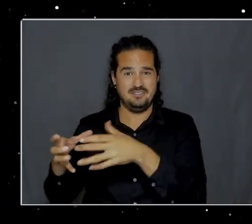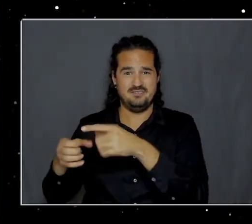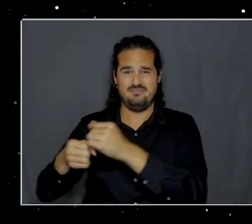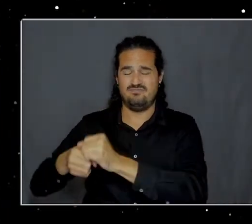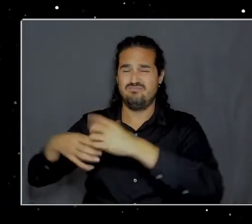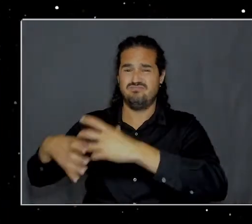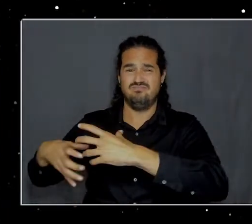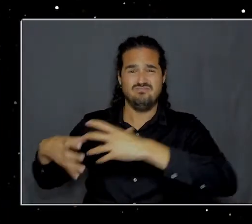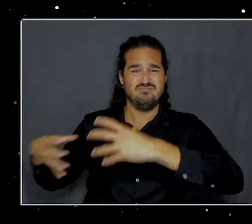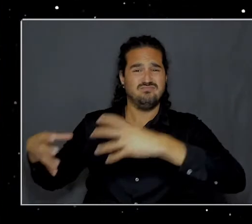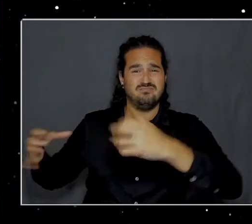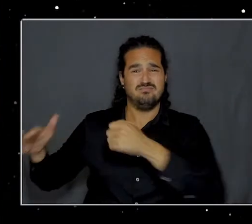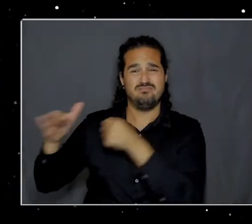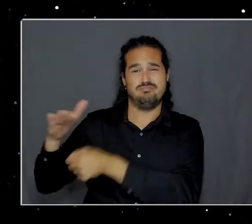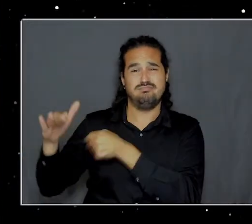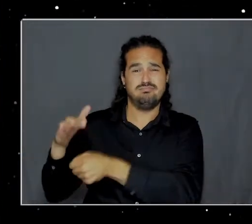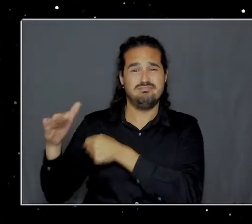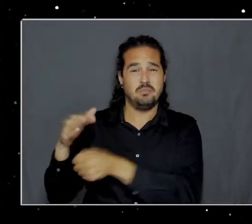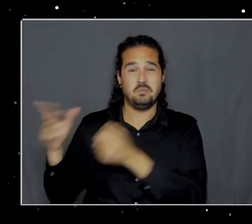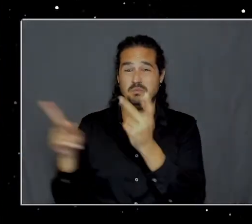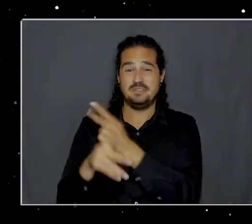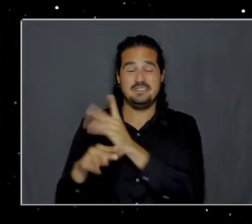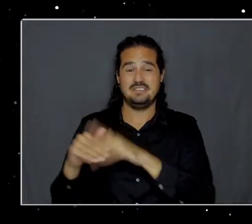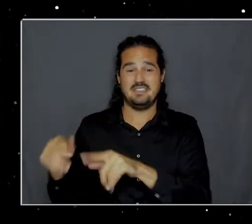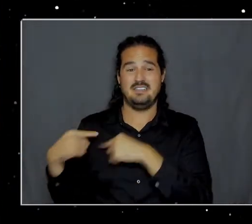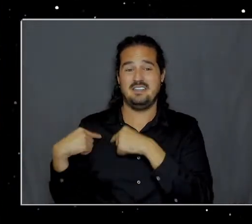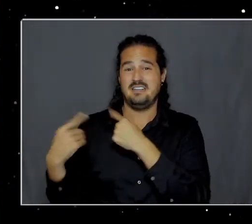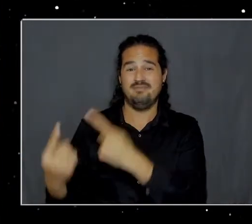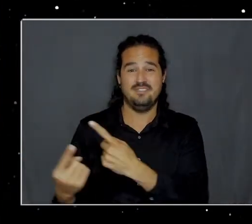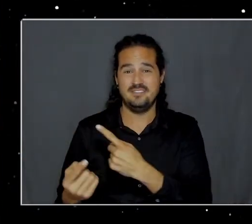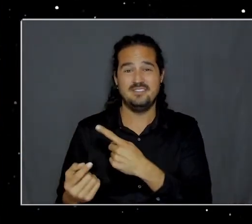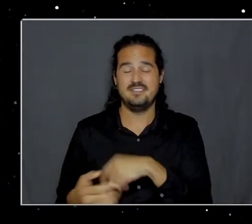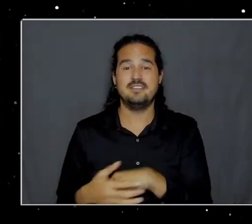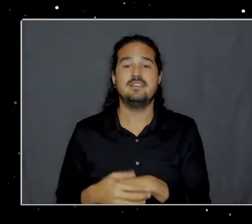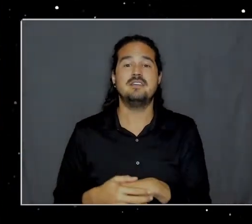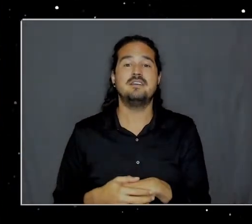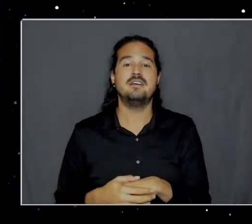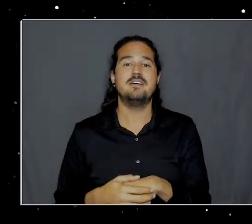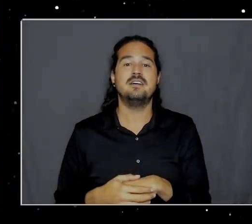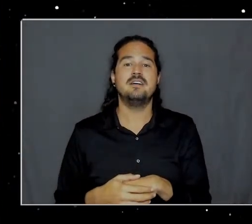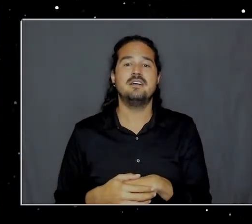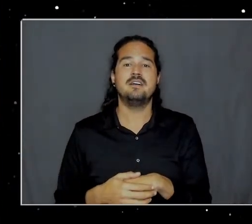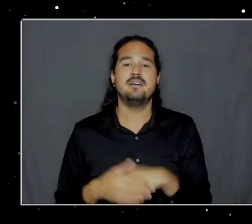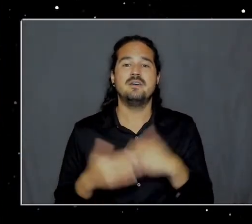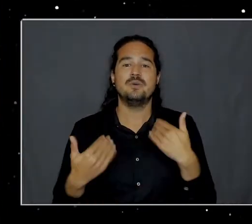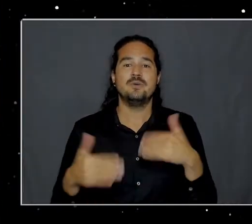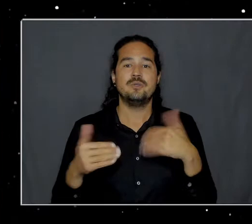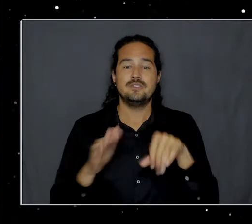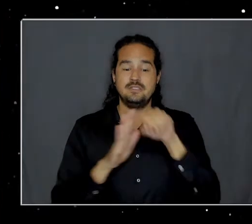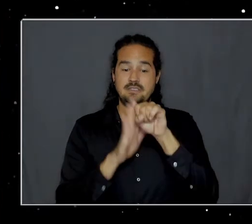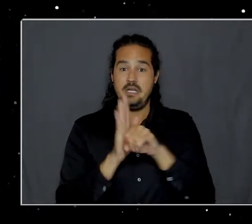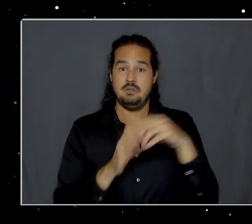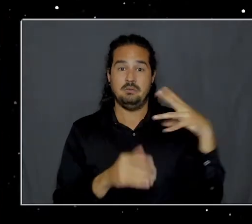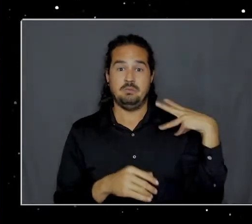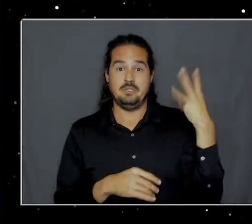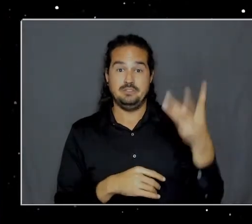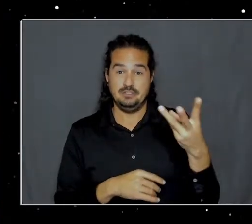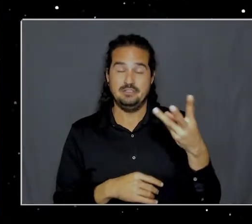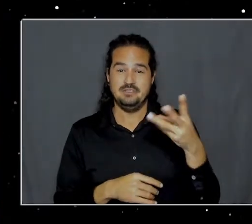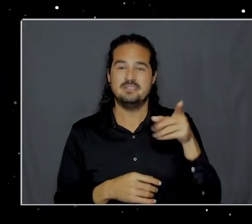FAR BEYOND THE POPULATION INCREASE IN THE STATE OF WASHINGTON.